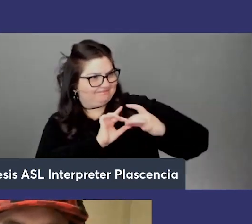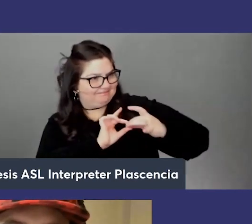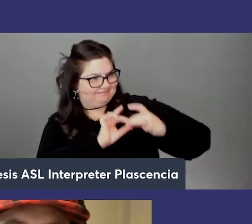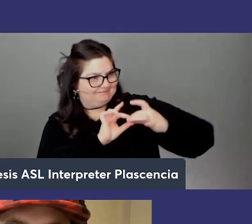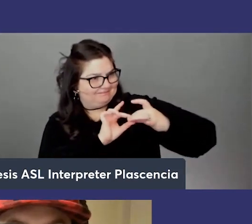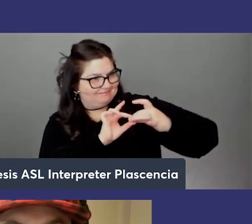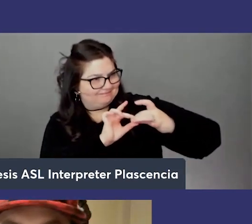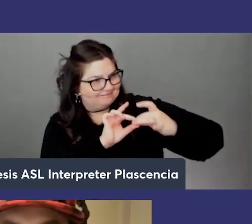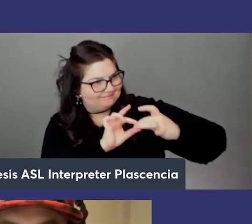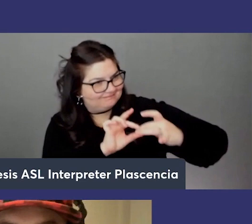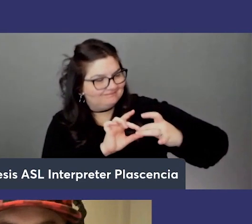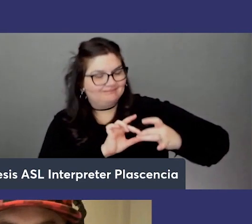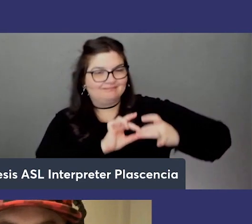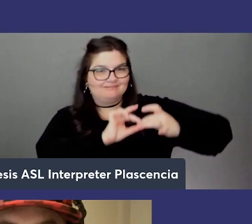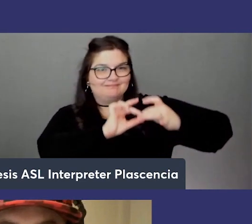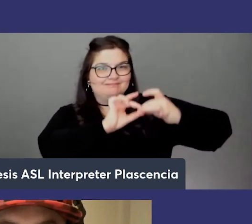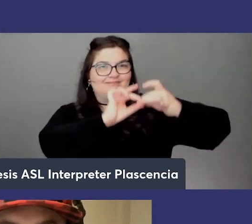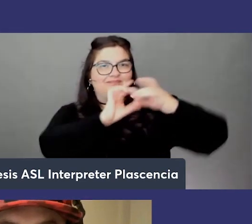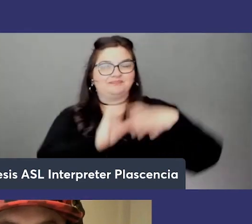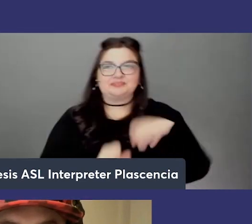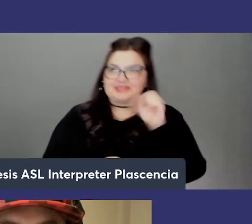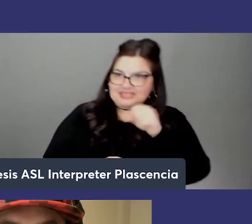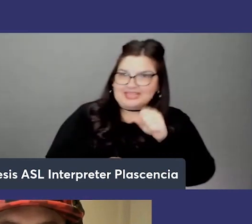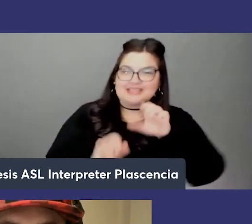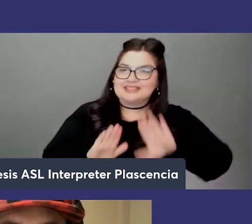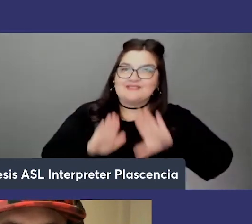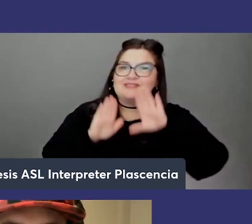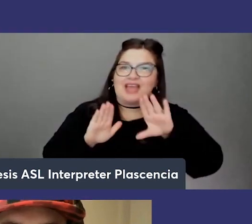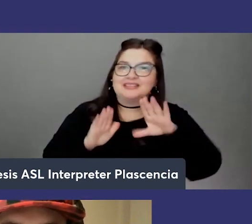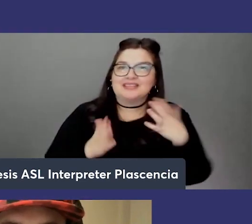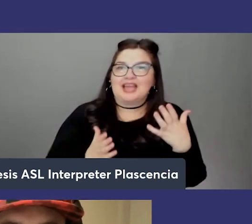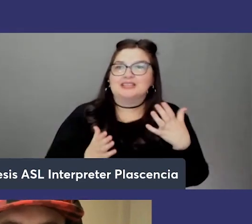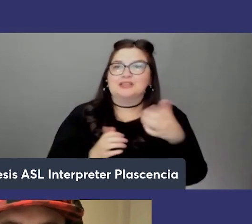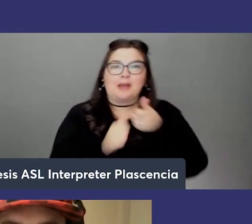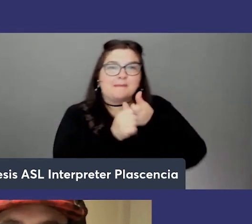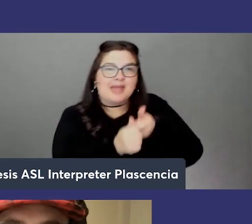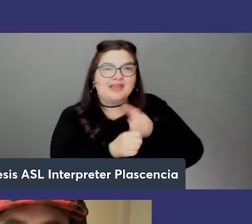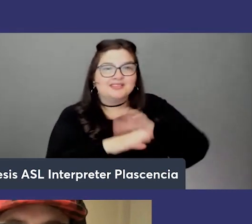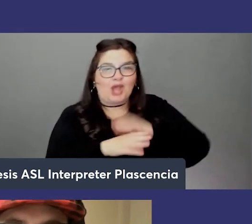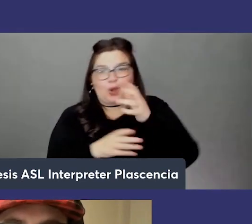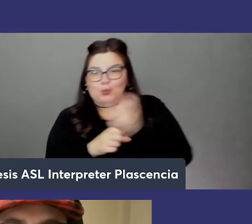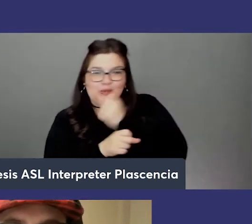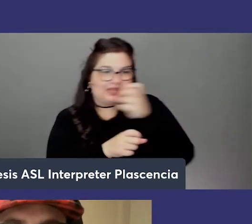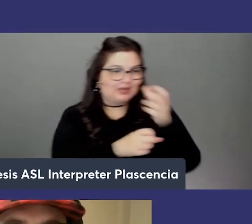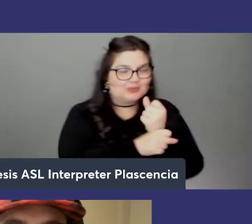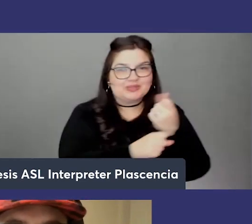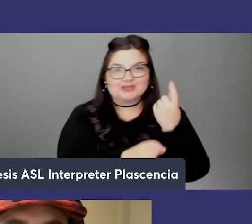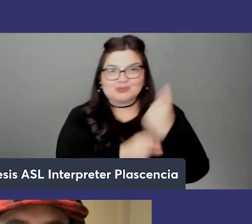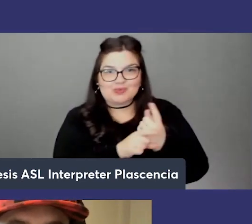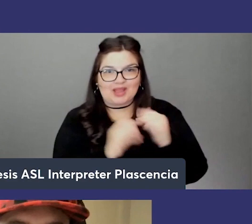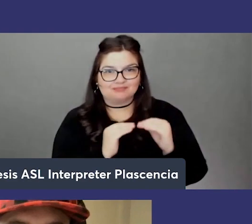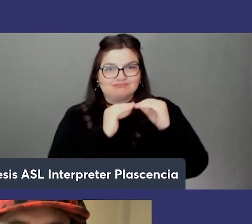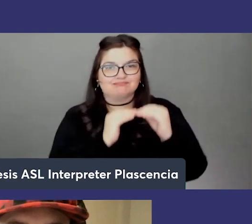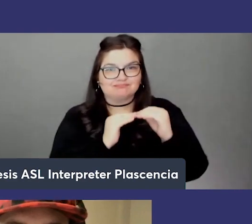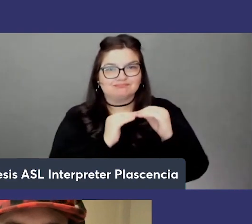So I think it's fantastic. Yeah, it's based on win-win. It's based on, can I create a very significant value.